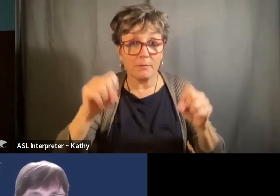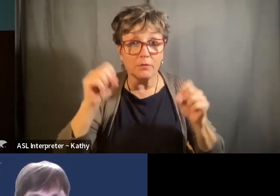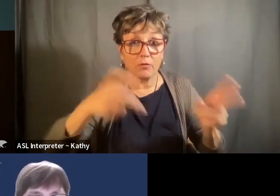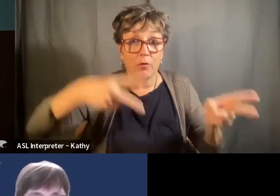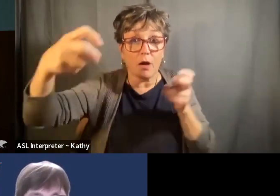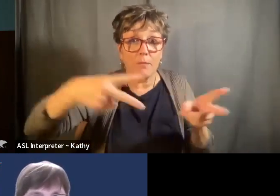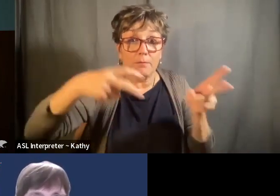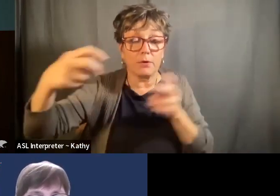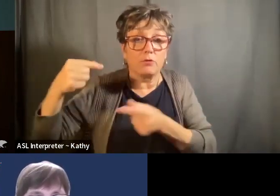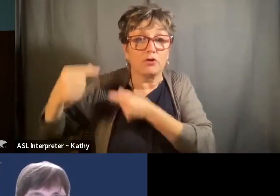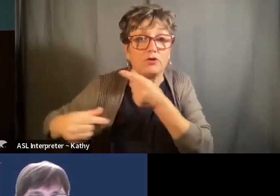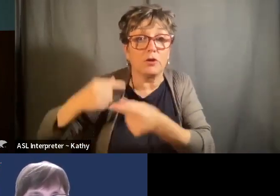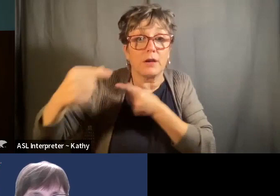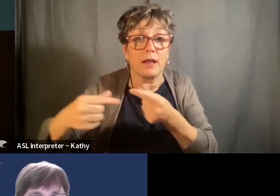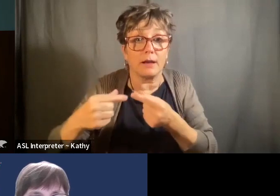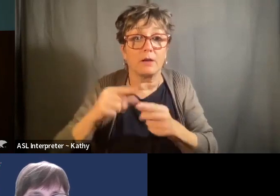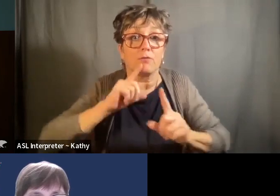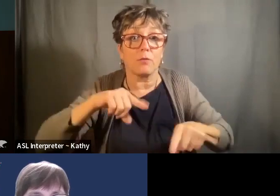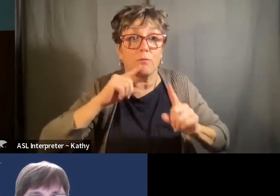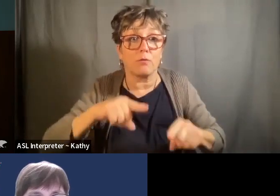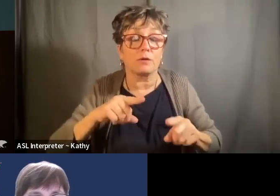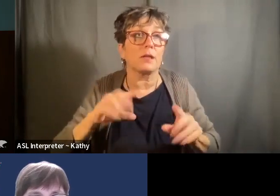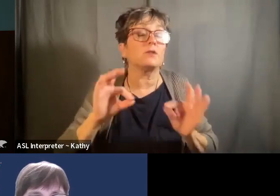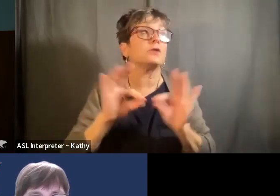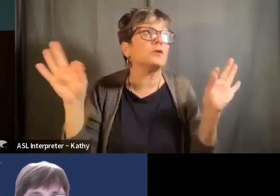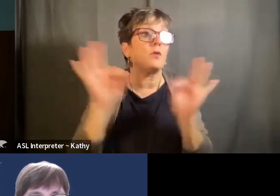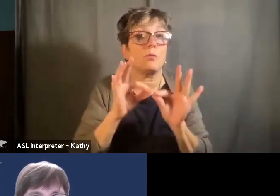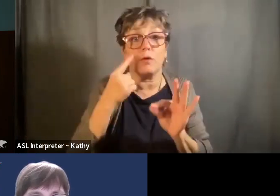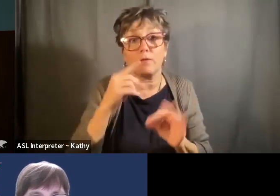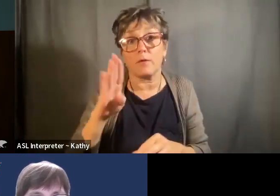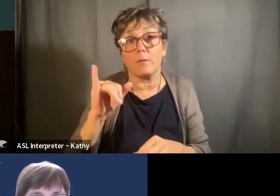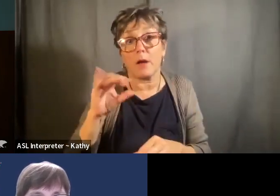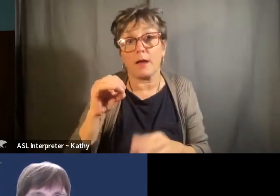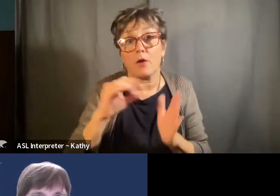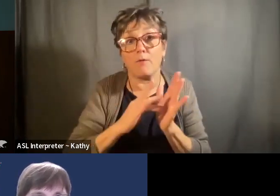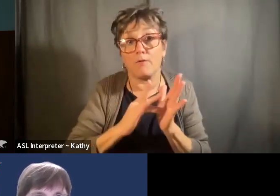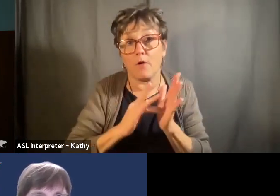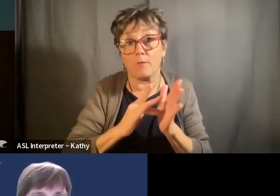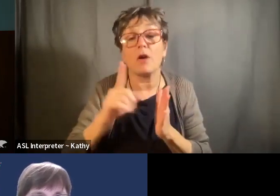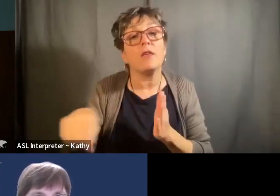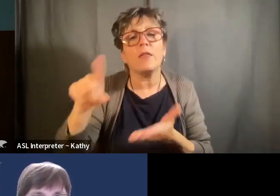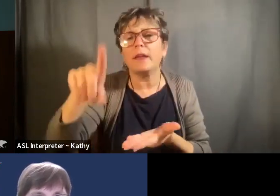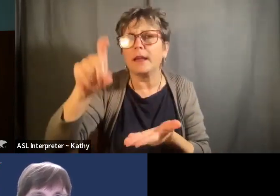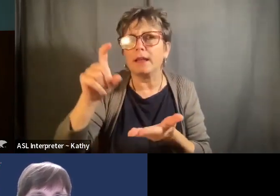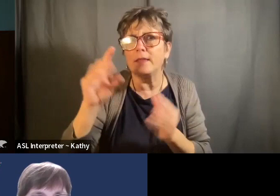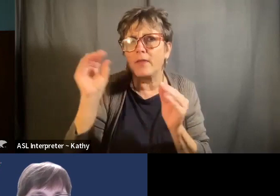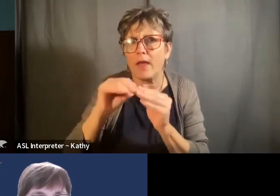biopharma. They need that genetic information and that is going to be, this is the potential here is,